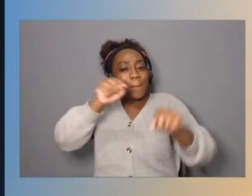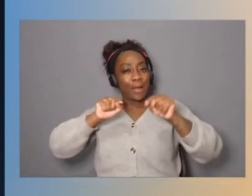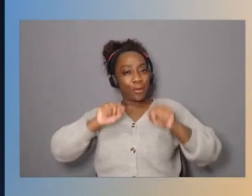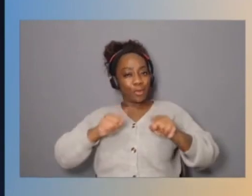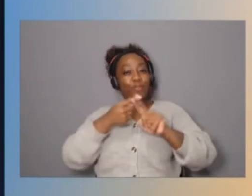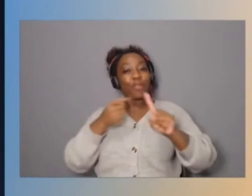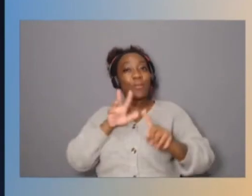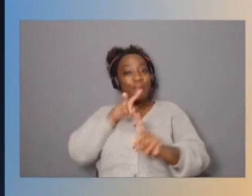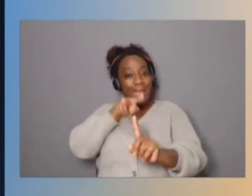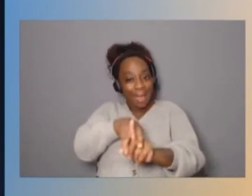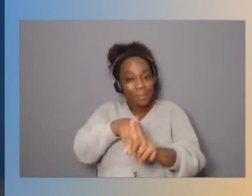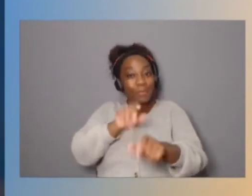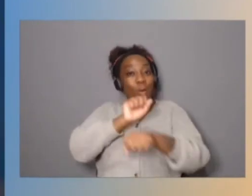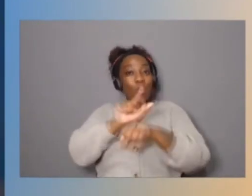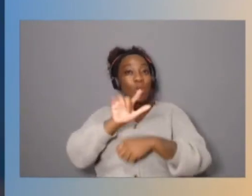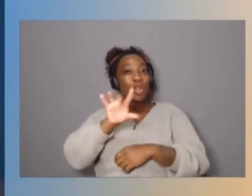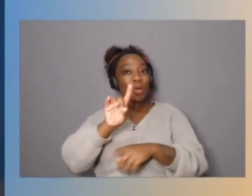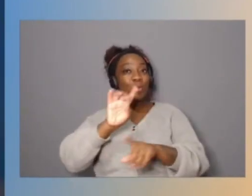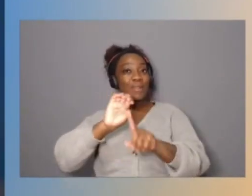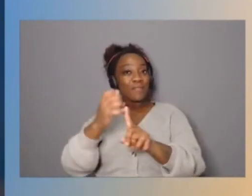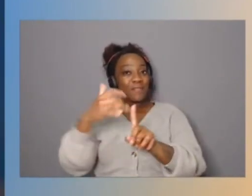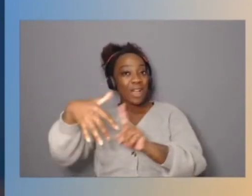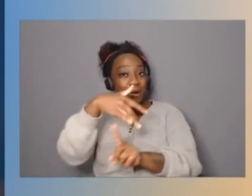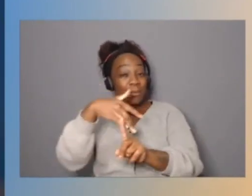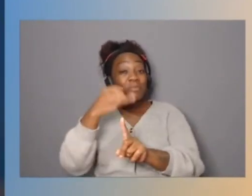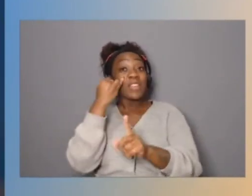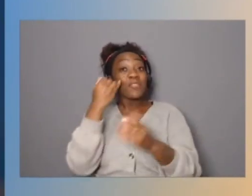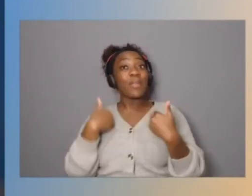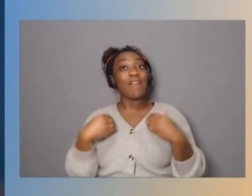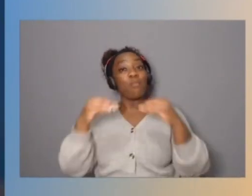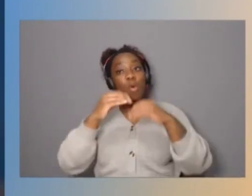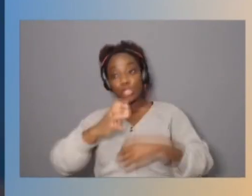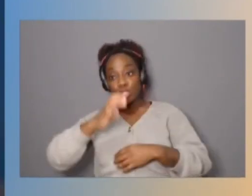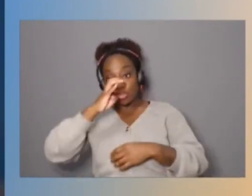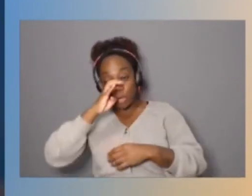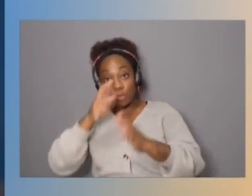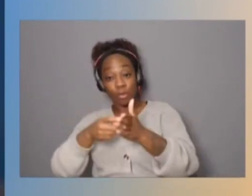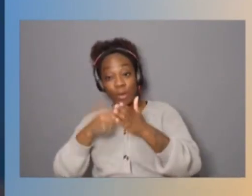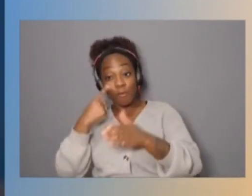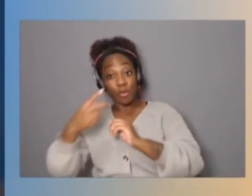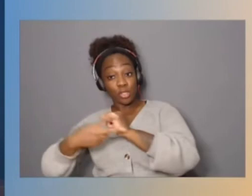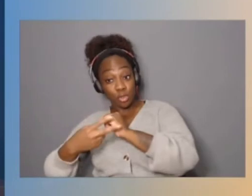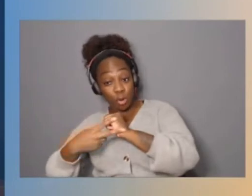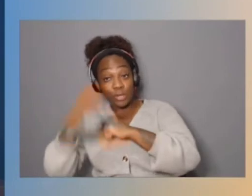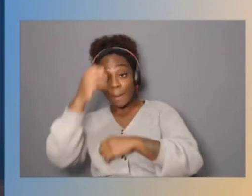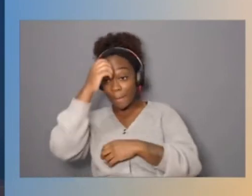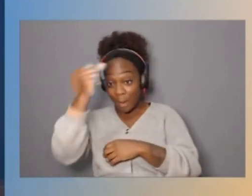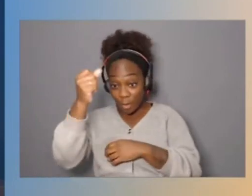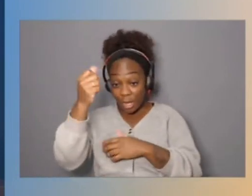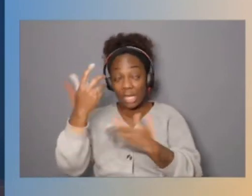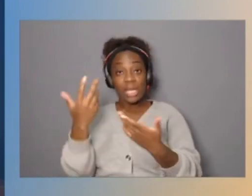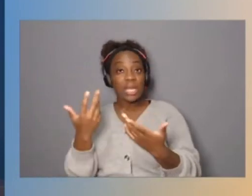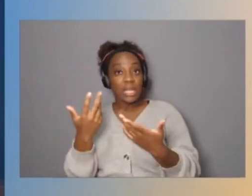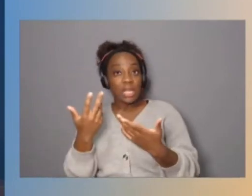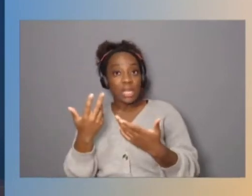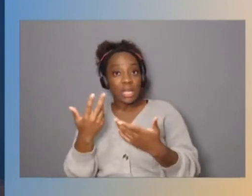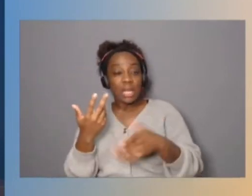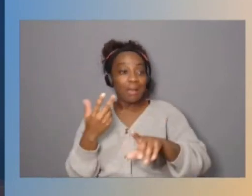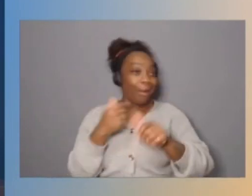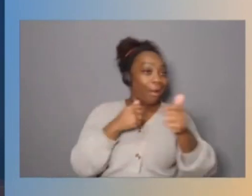If you have hard requirements on storage or networking or memory or accelerator, do you need GPUs or not? So work backwards from that?